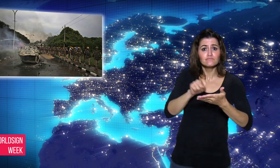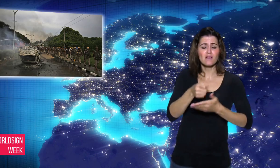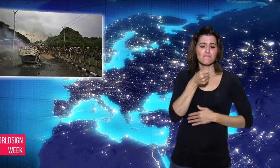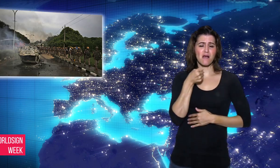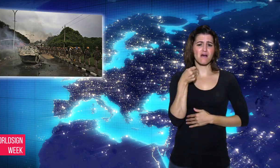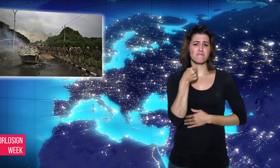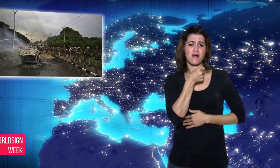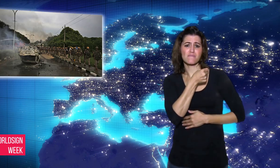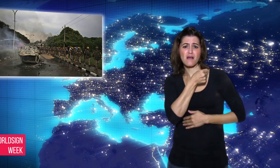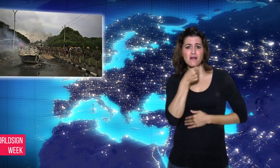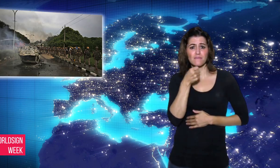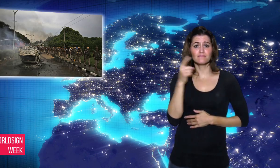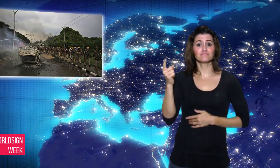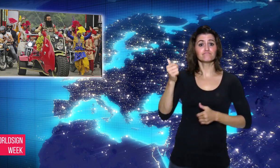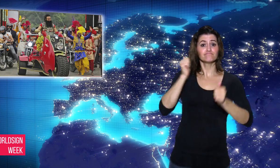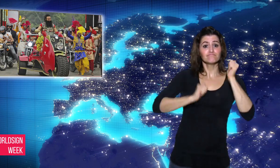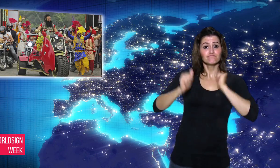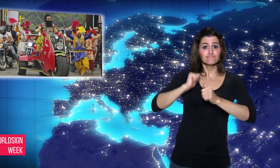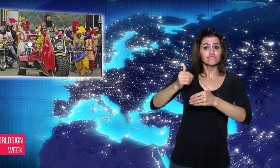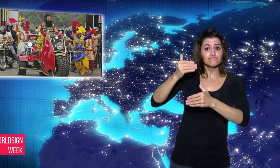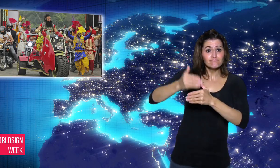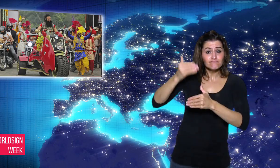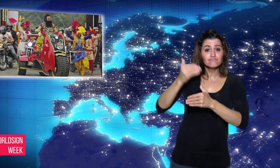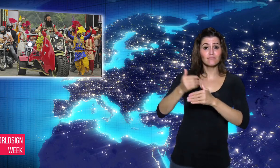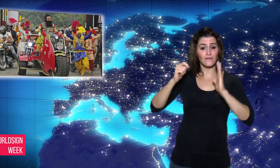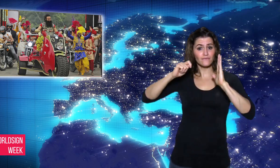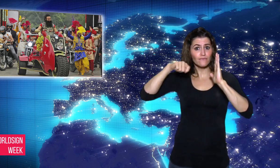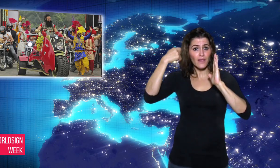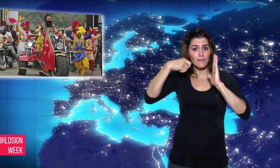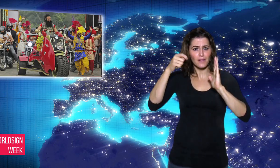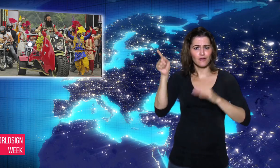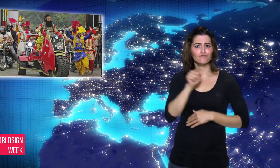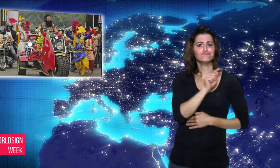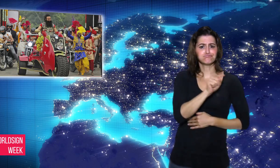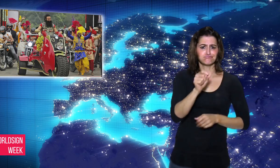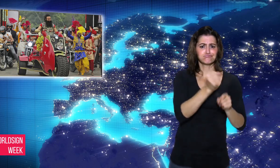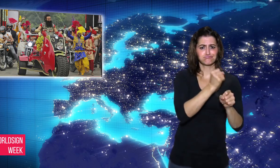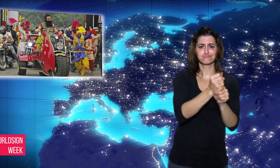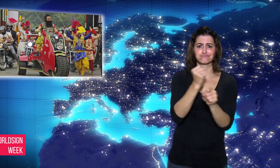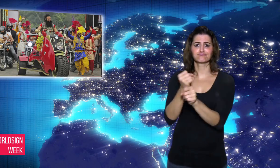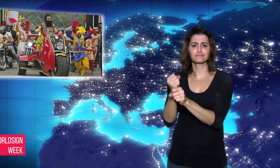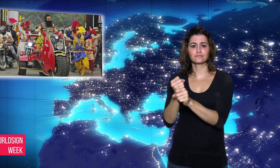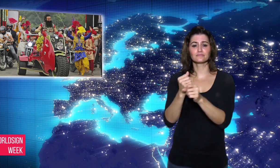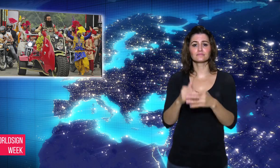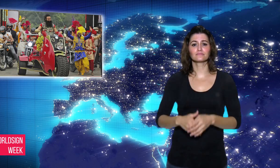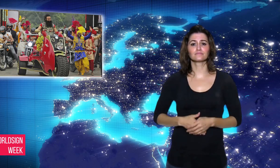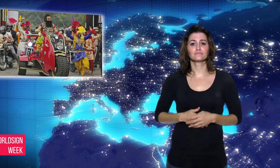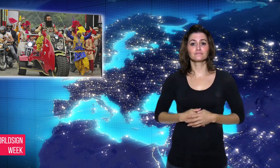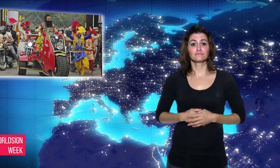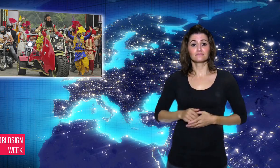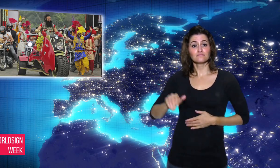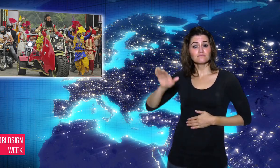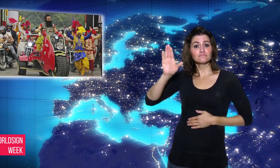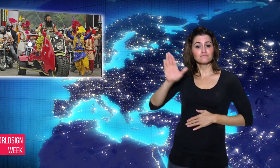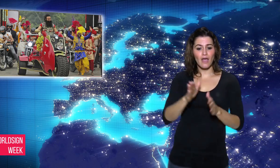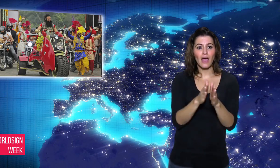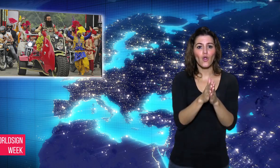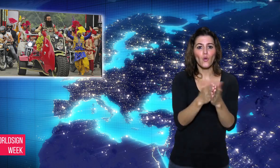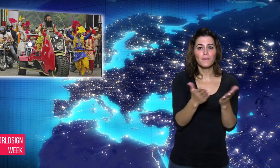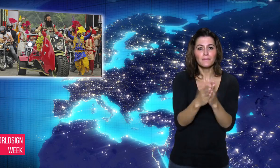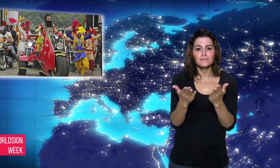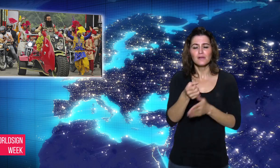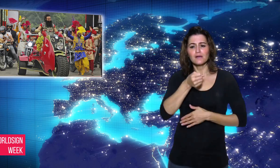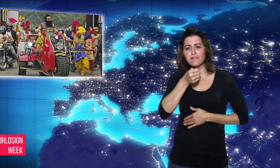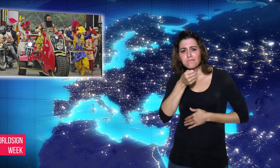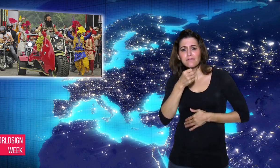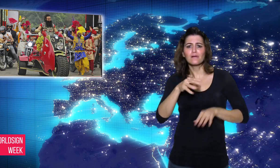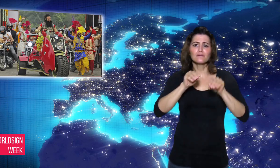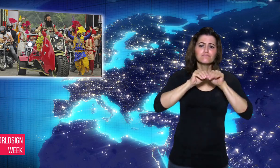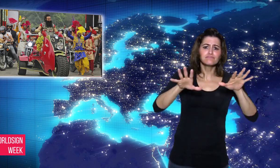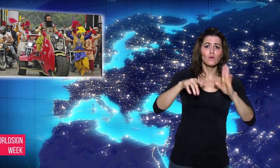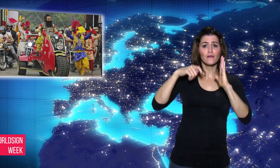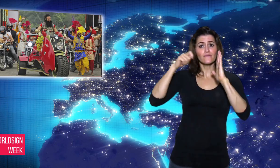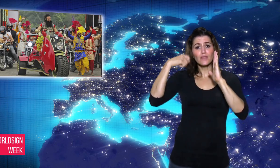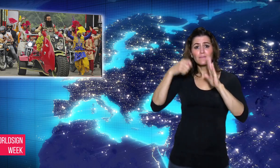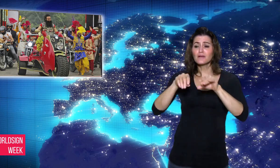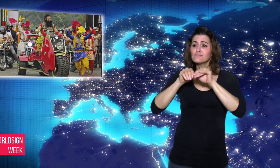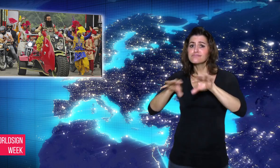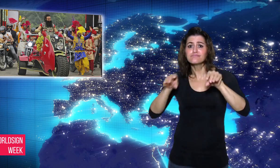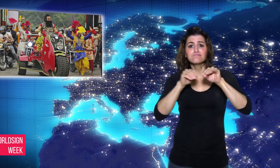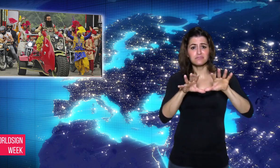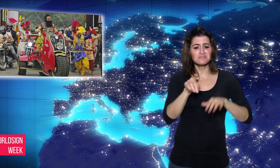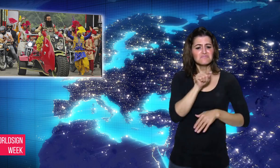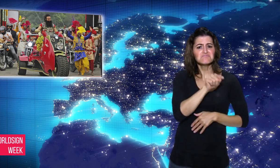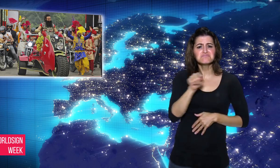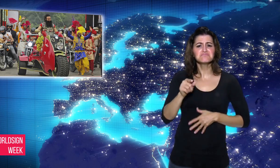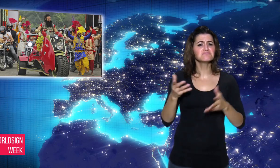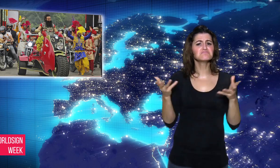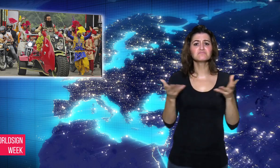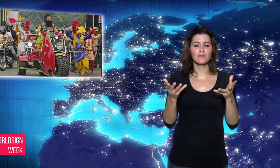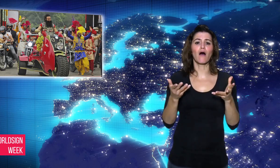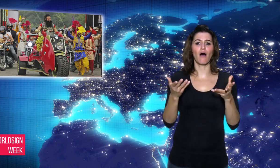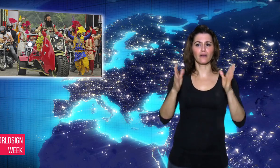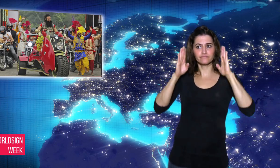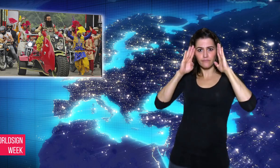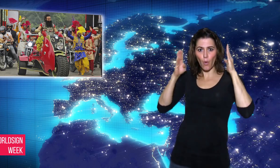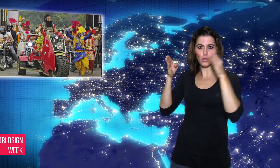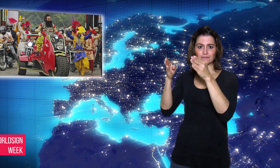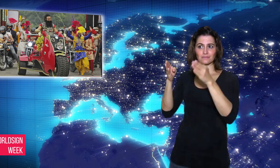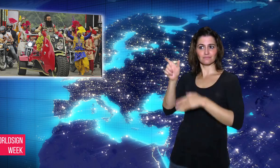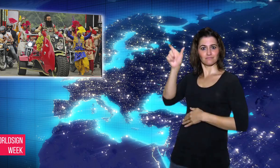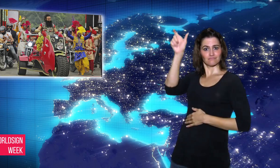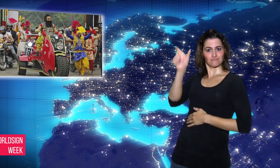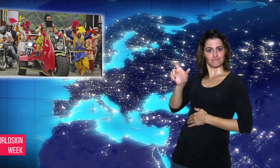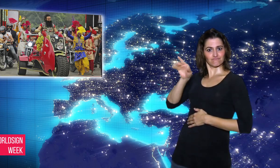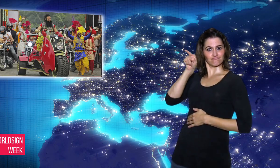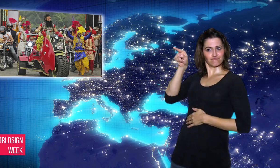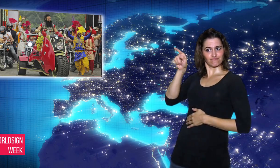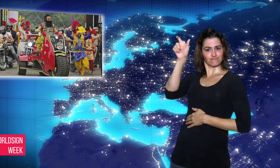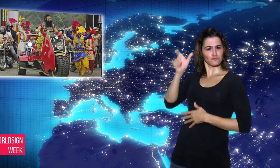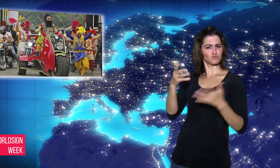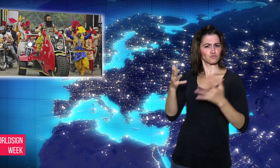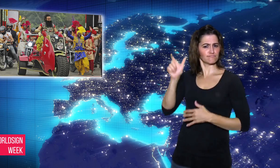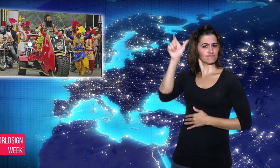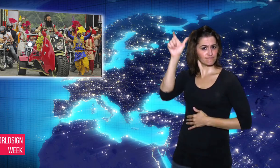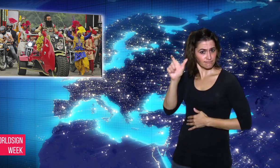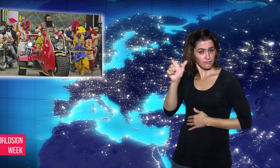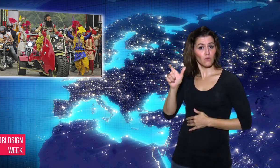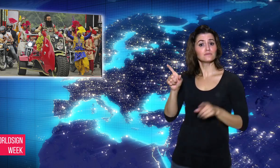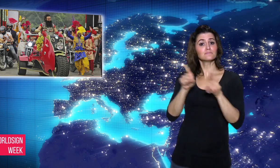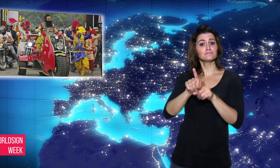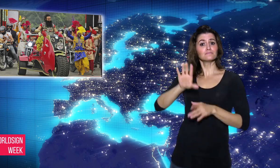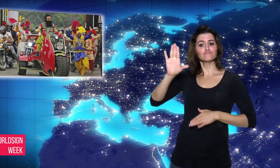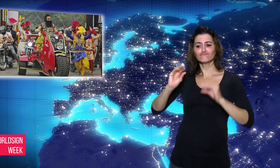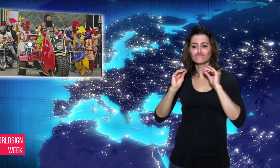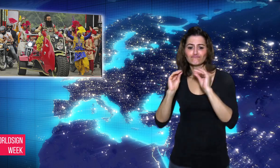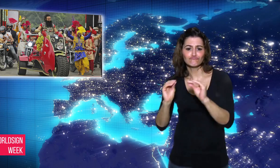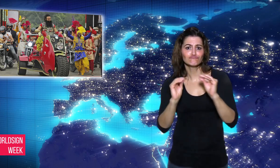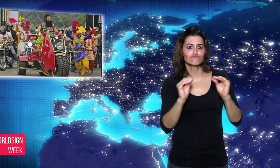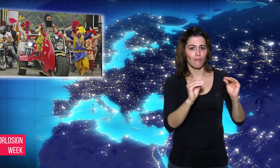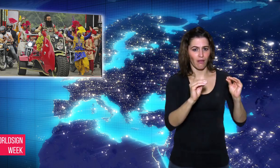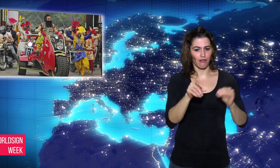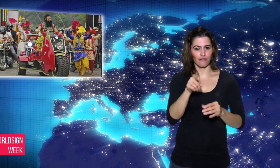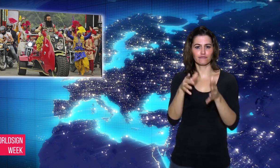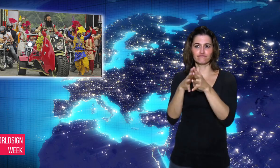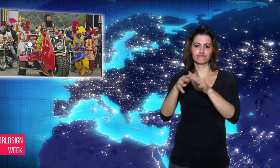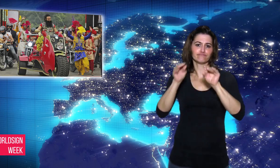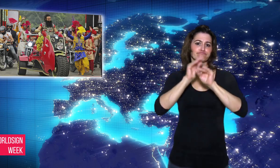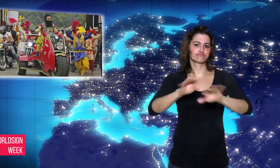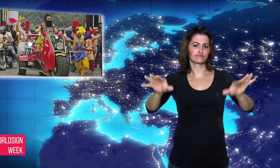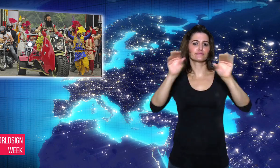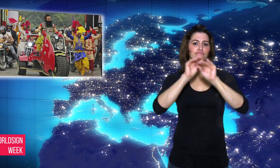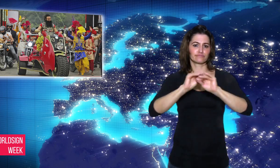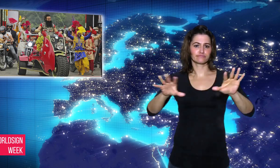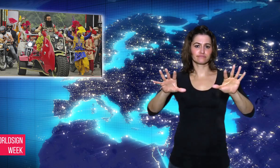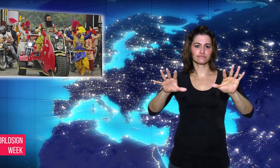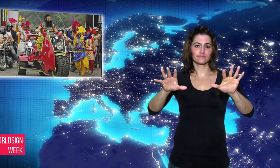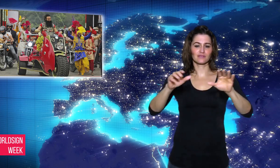himself and his teachings.